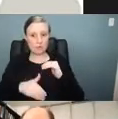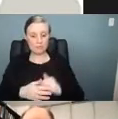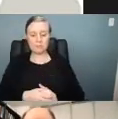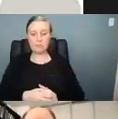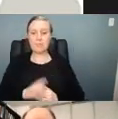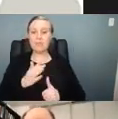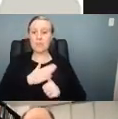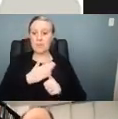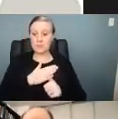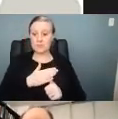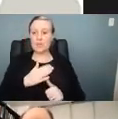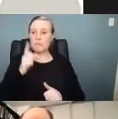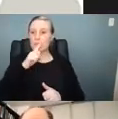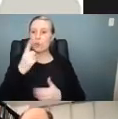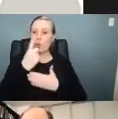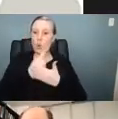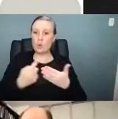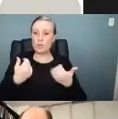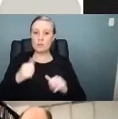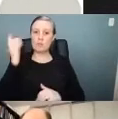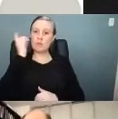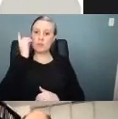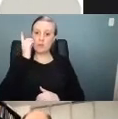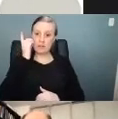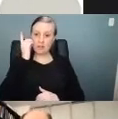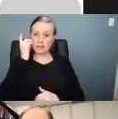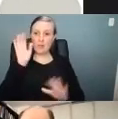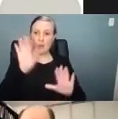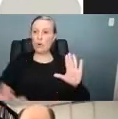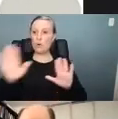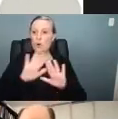them before. 9.6% of Australians are in this